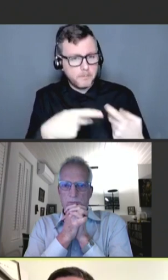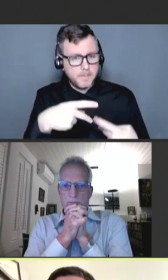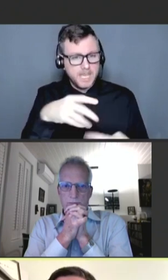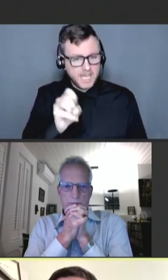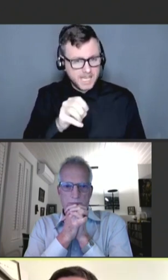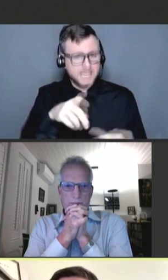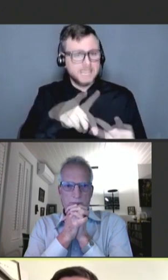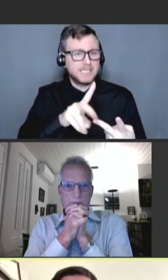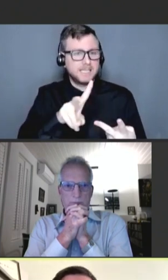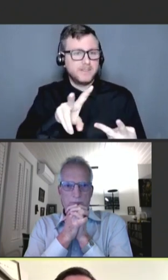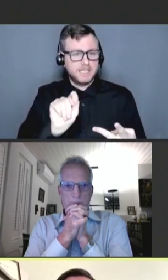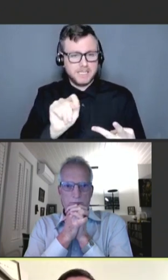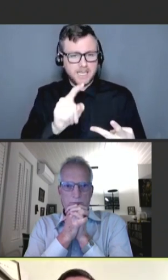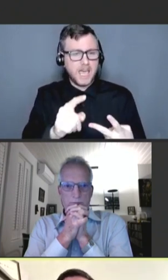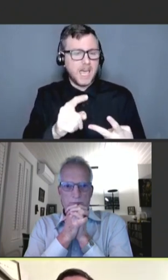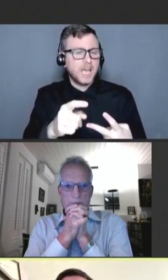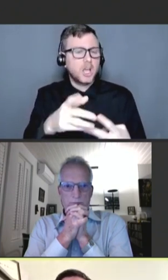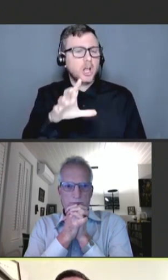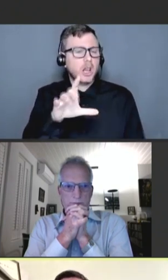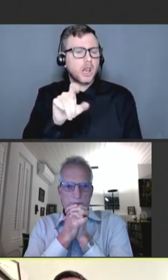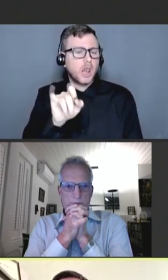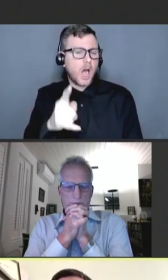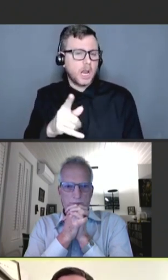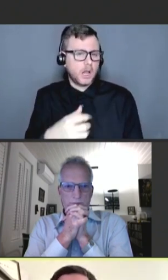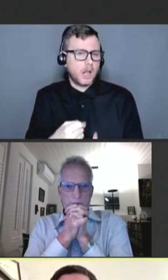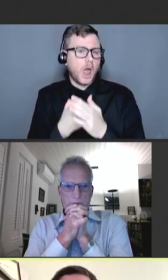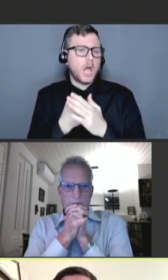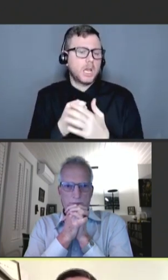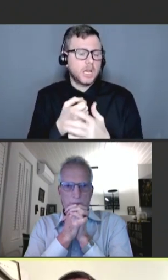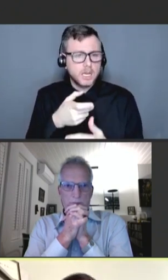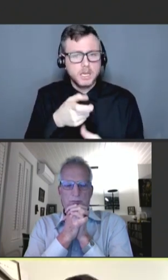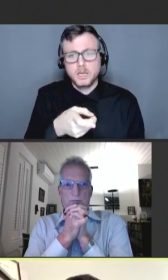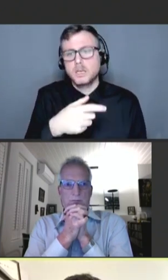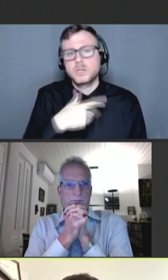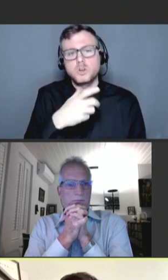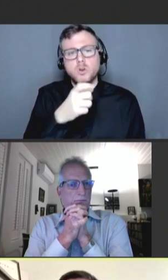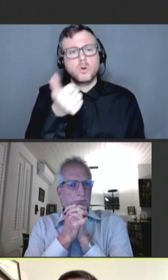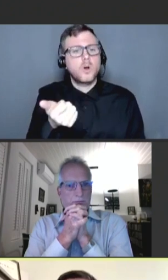the clotting cascade, and also reducing the risk of pulmonary disorders. There is certainly risk